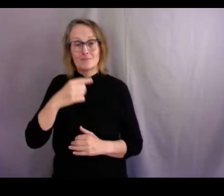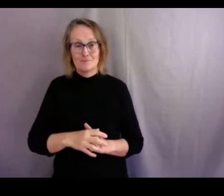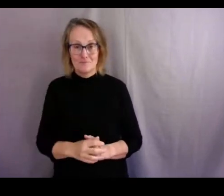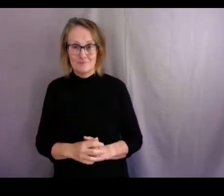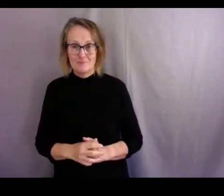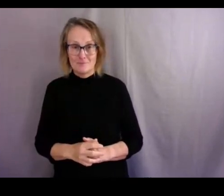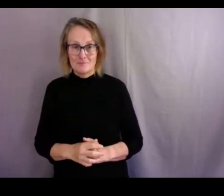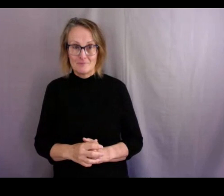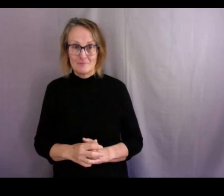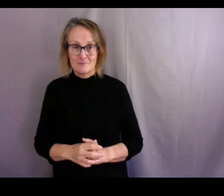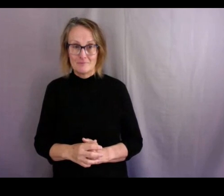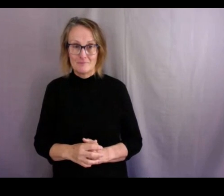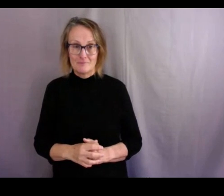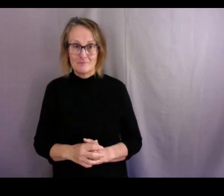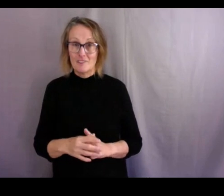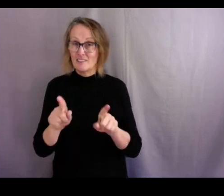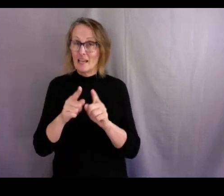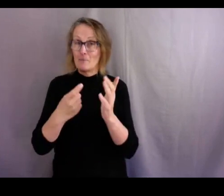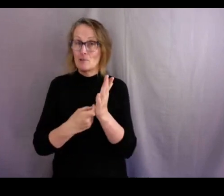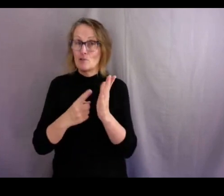but he also talks about the circumstances